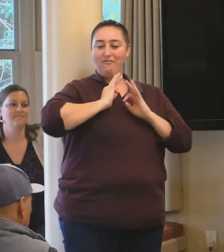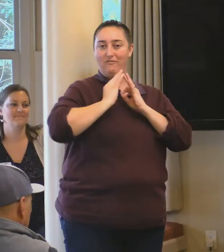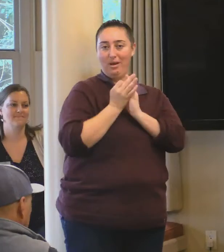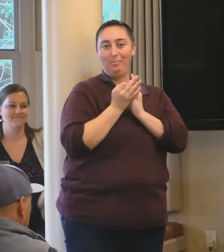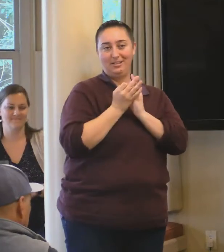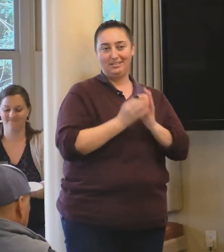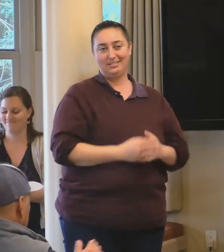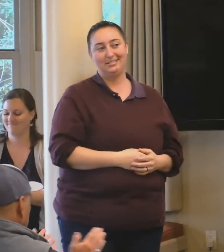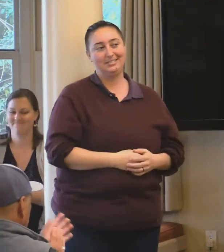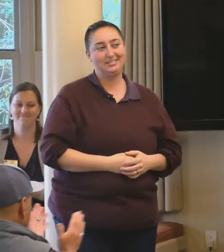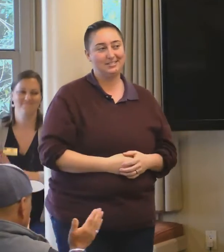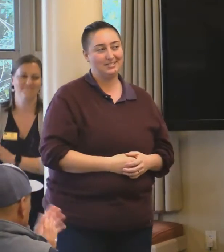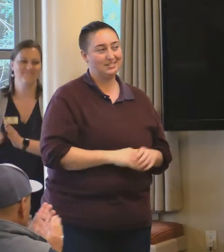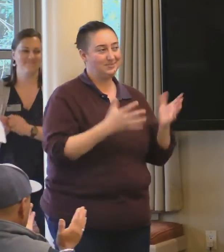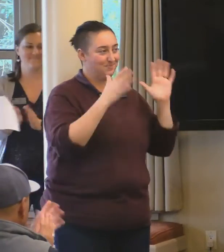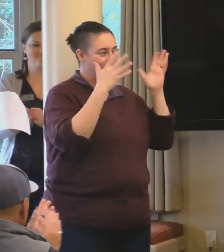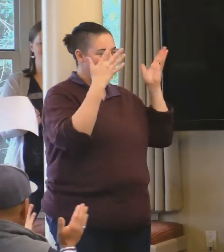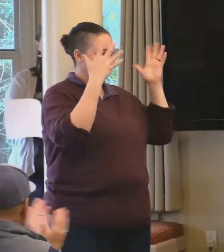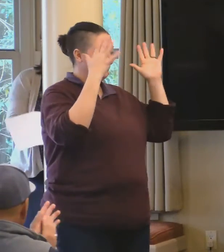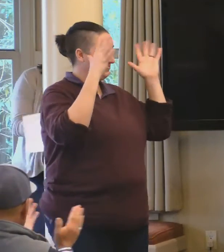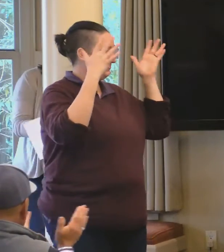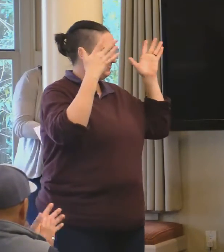of our family. .